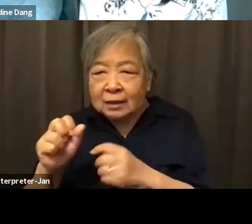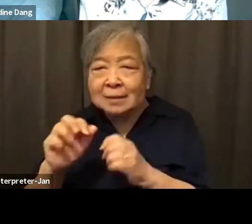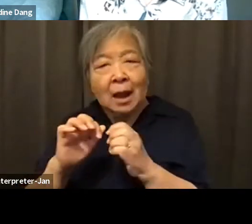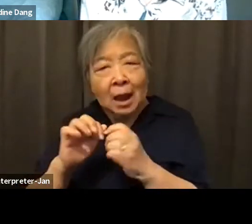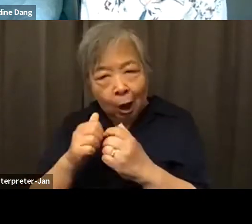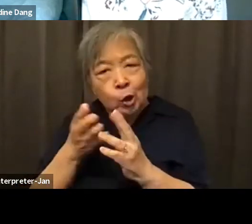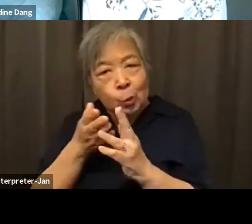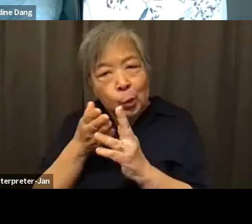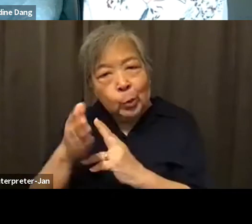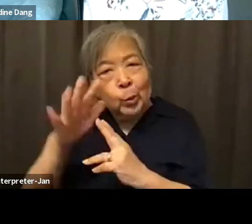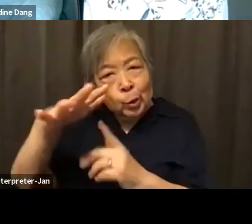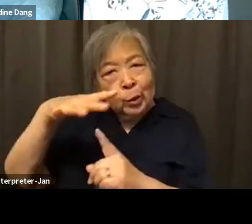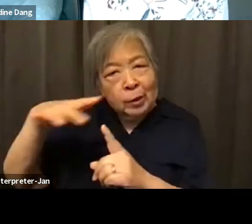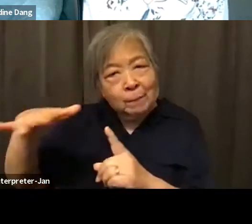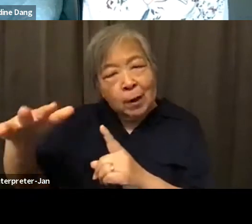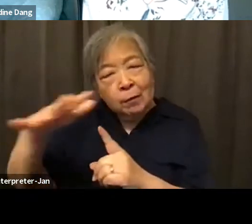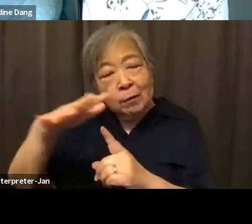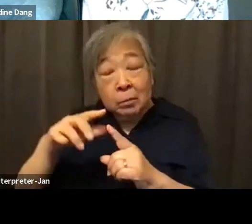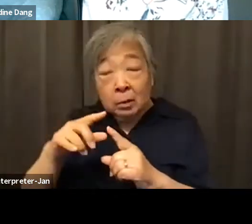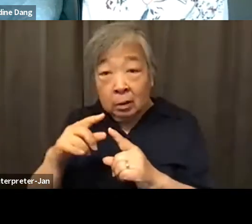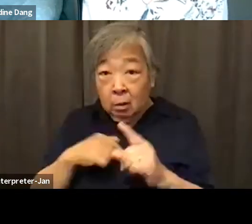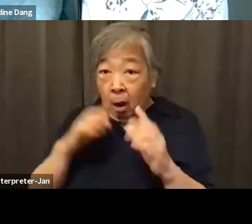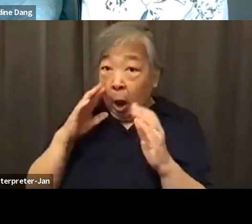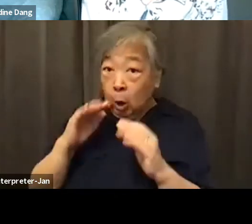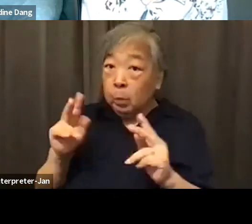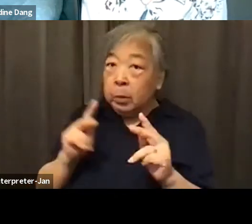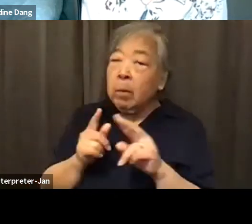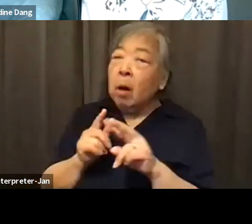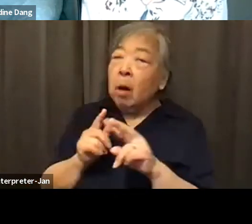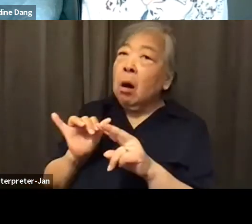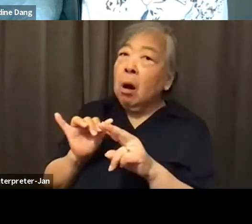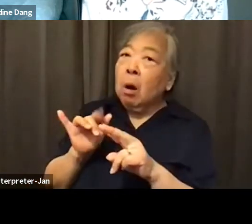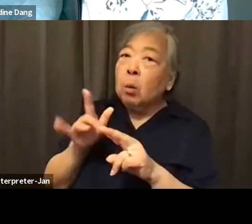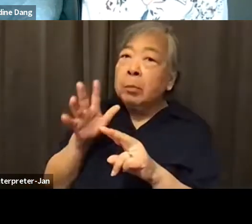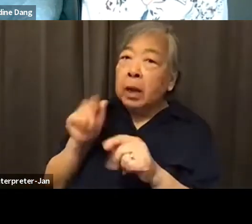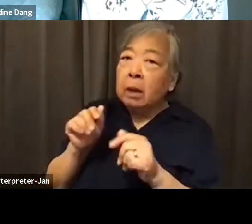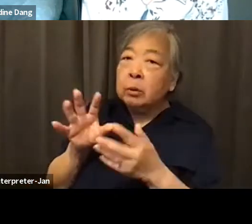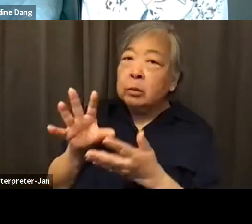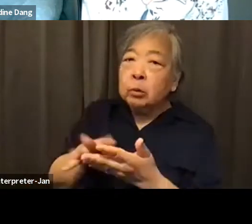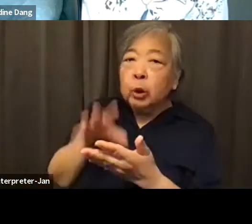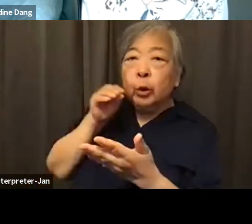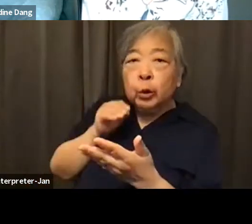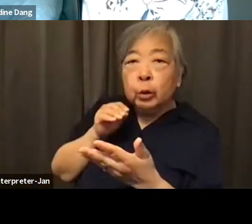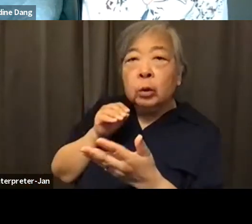I think I hope a lot of folks will be able to take away.